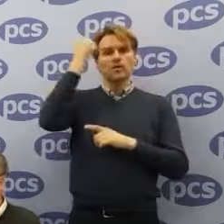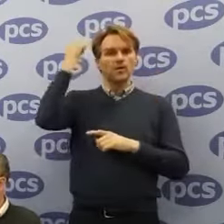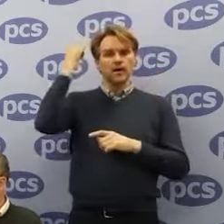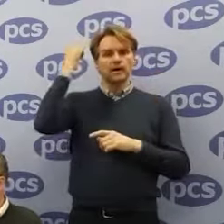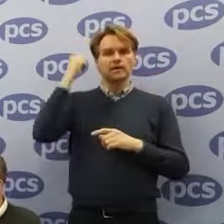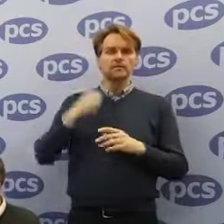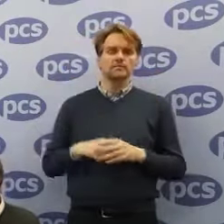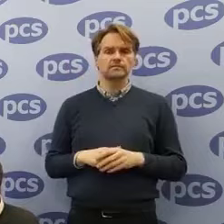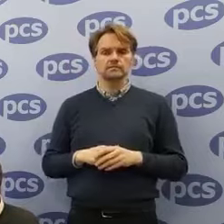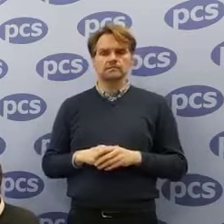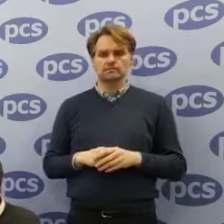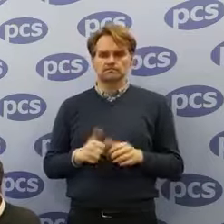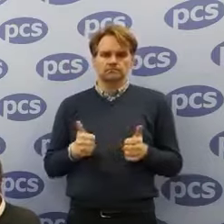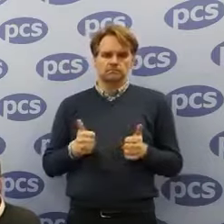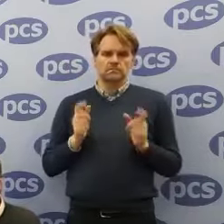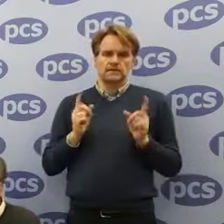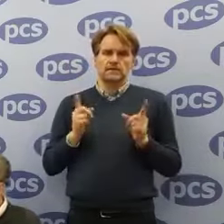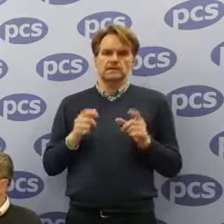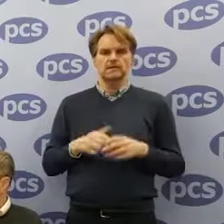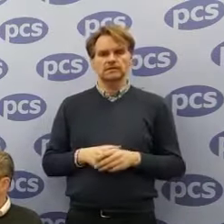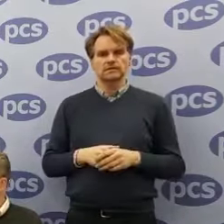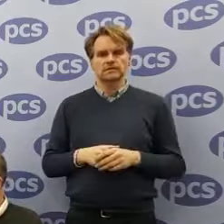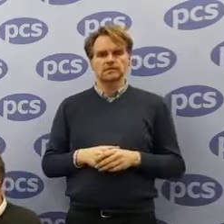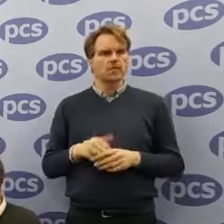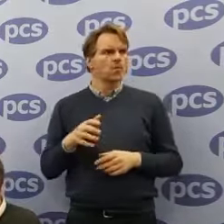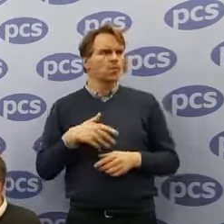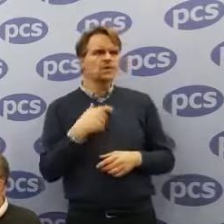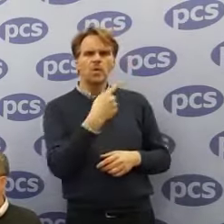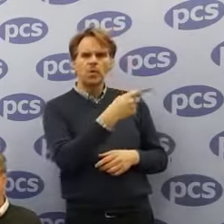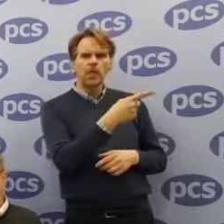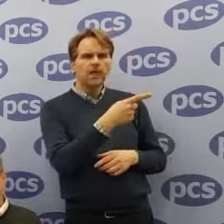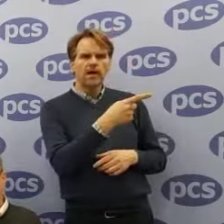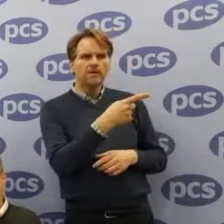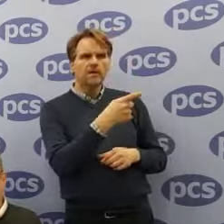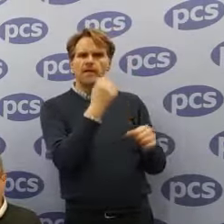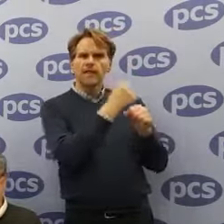thing we want is the employer knowing group by group how that was